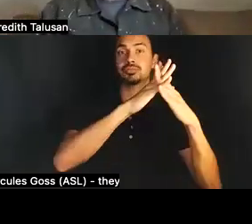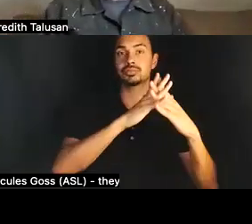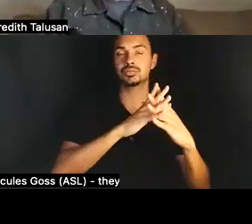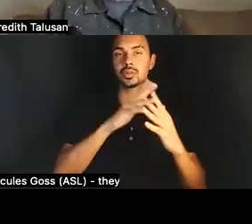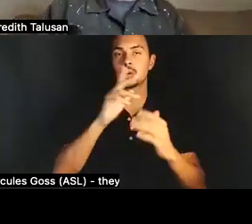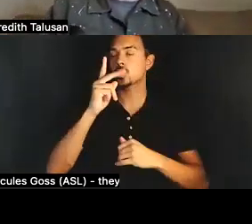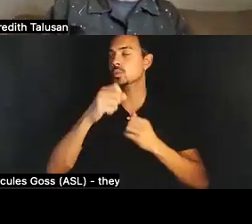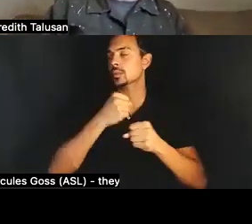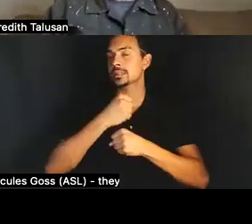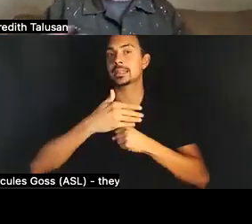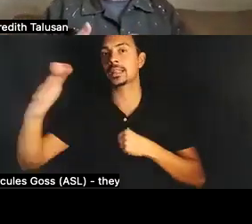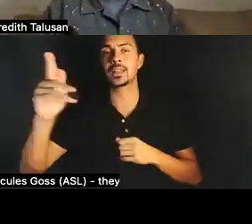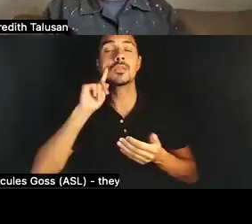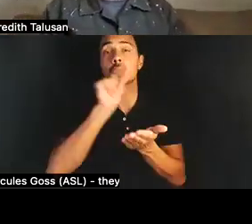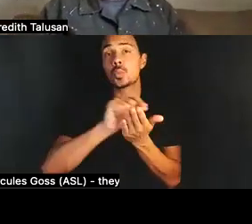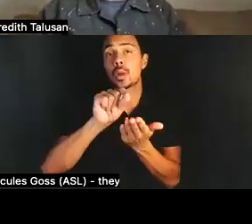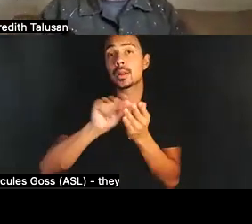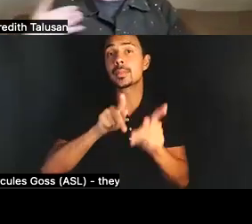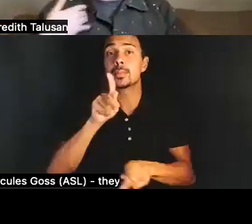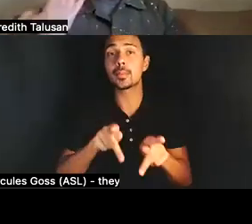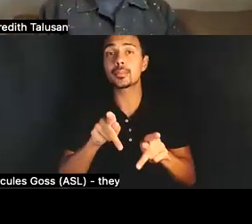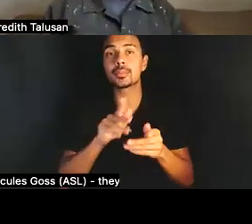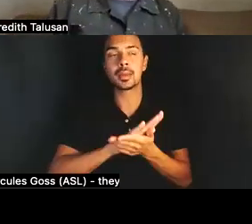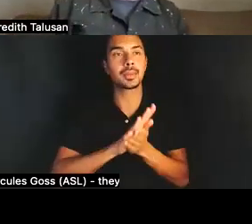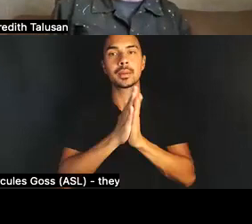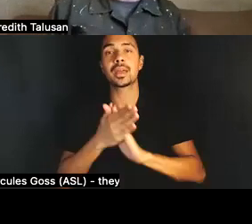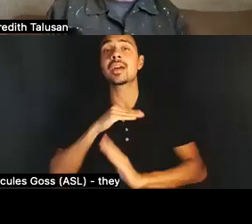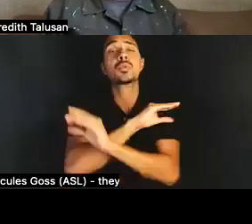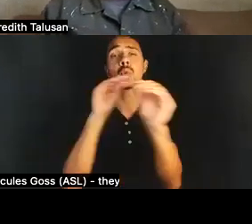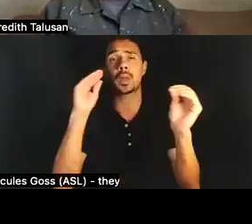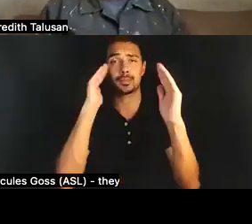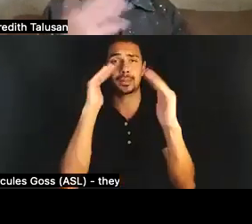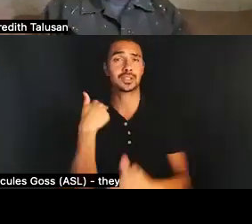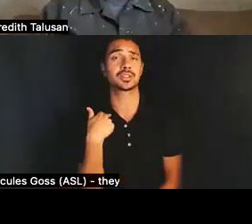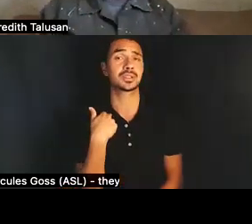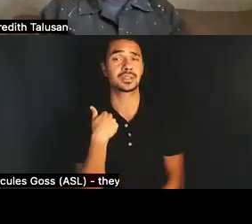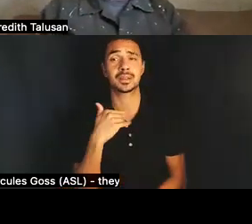or you know, for literature people , writers